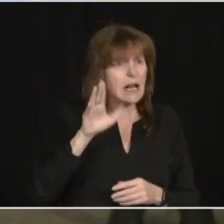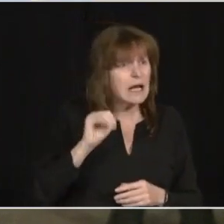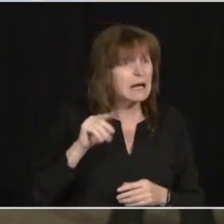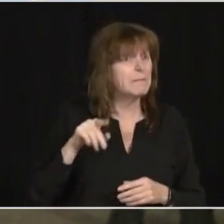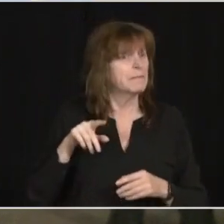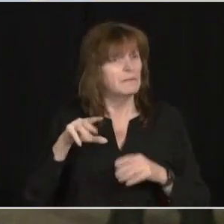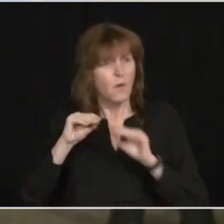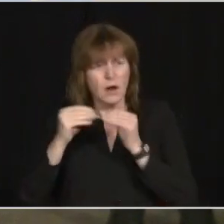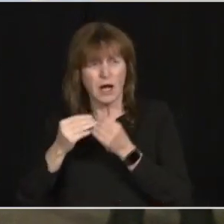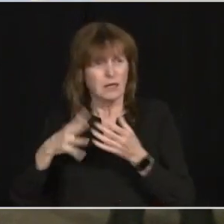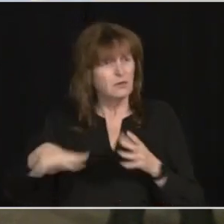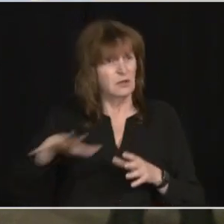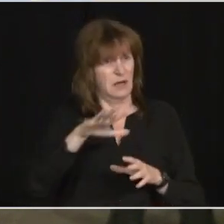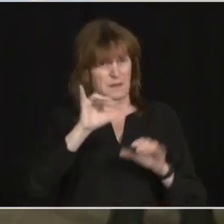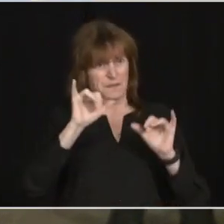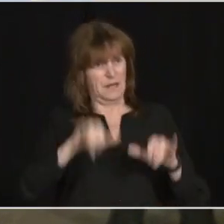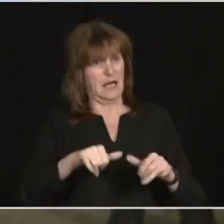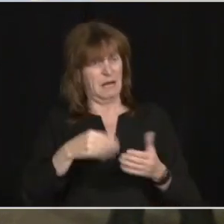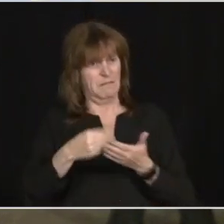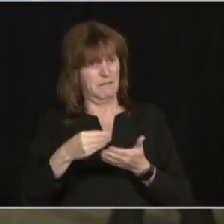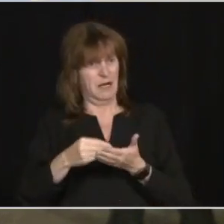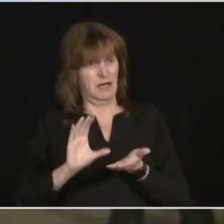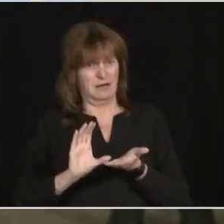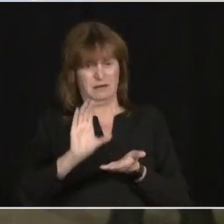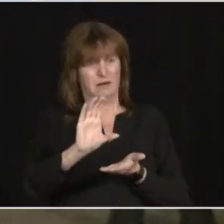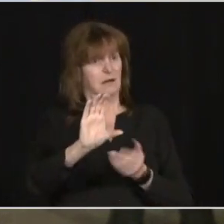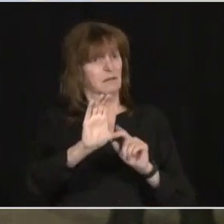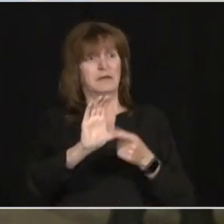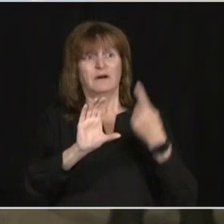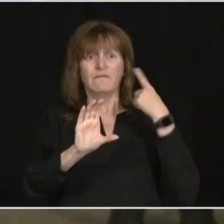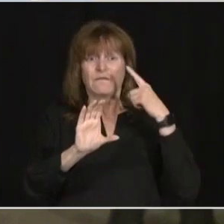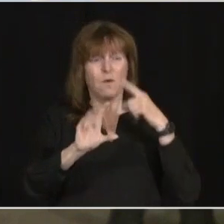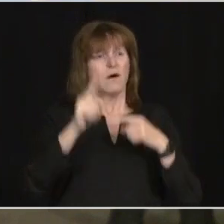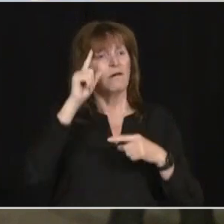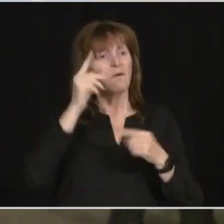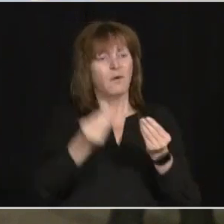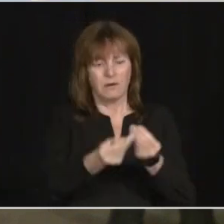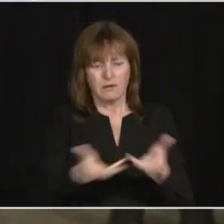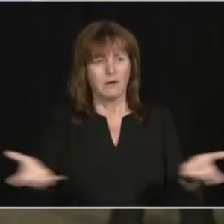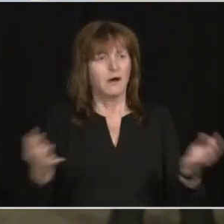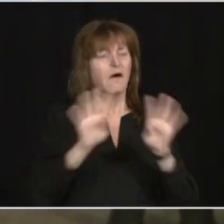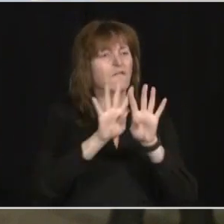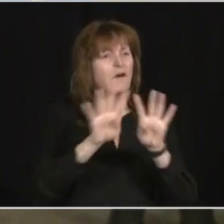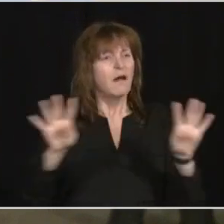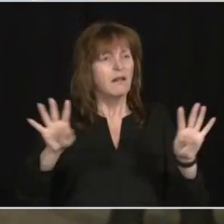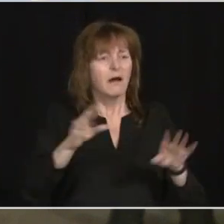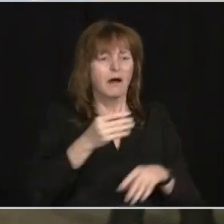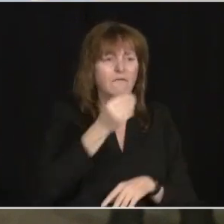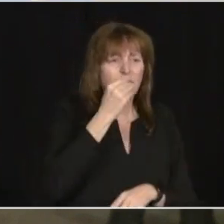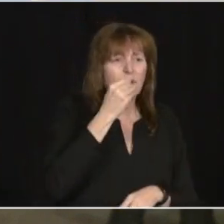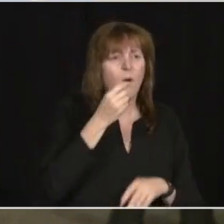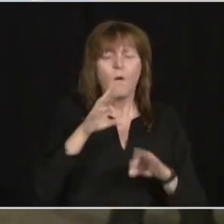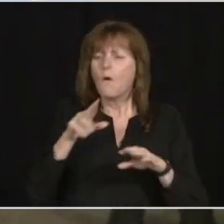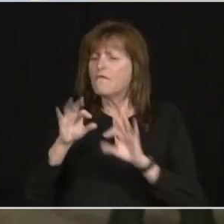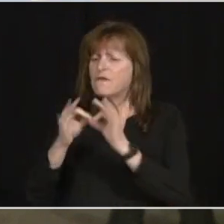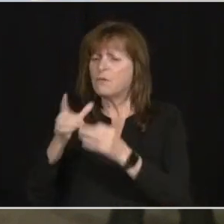free meals to front-line workers and help support families in need. I want to